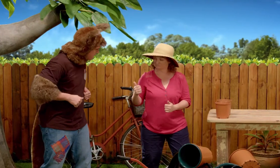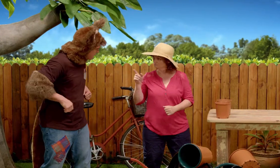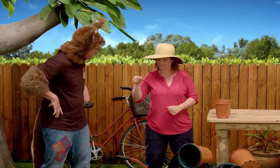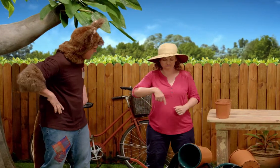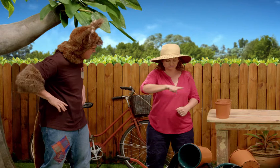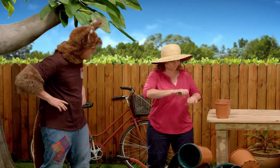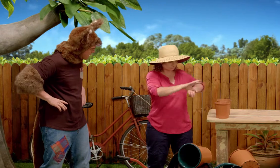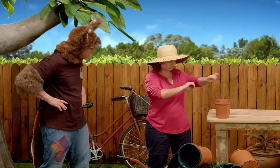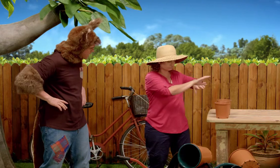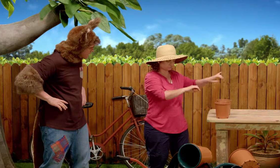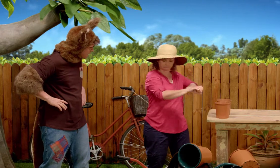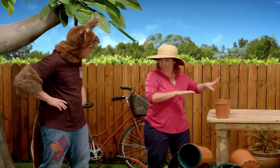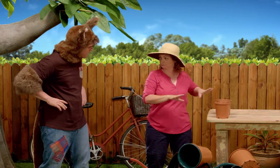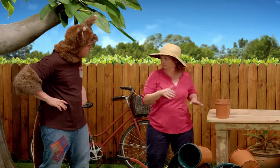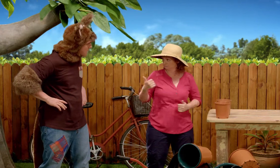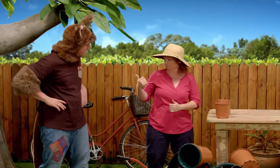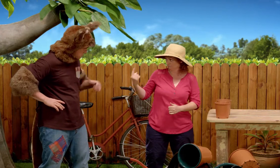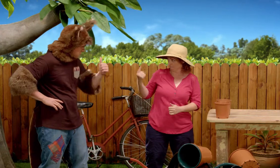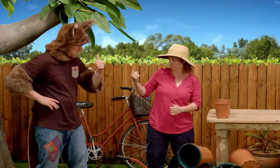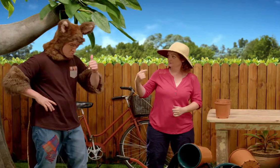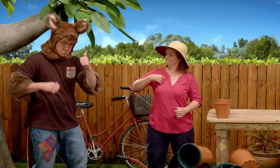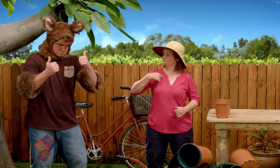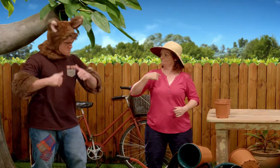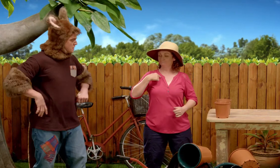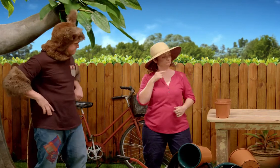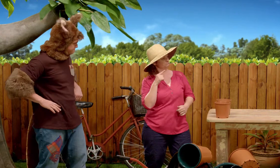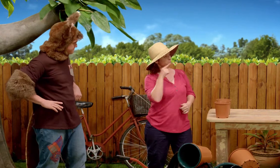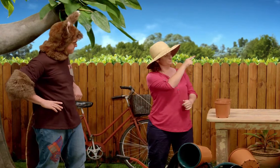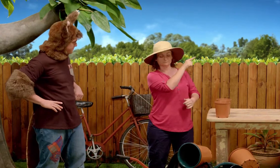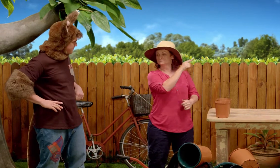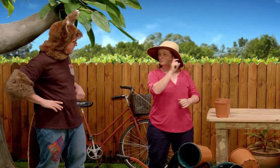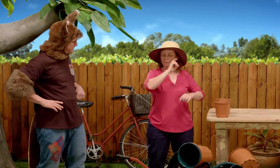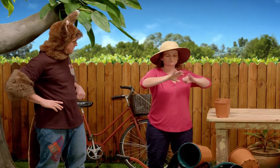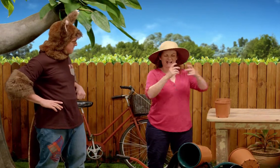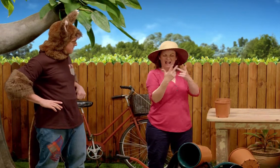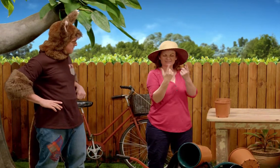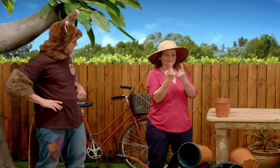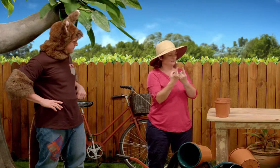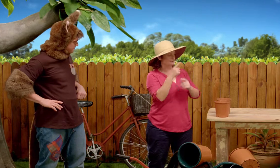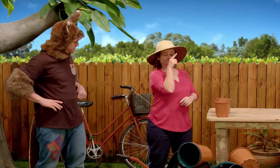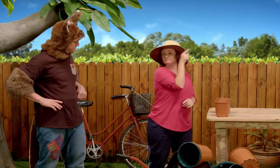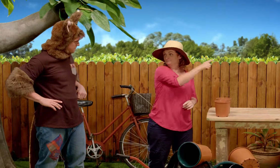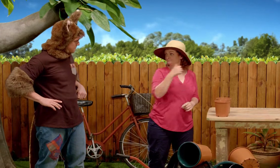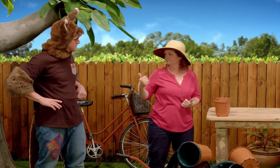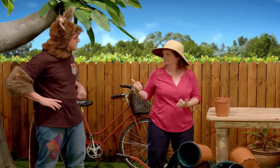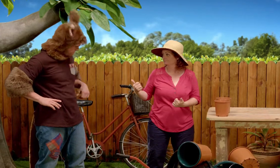Okay? Now could you sort them while I'm inside doing some other things in the kitchen please?